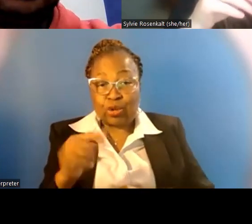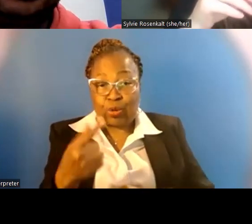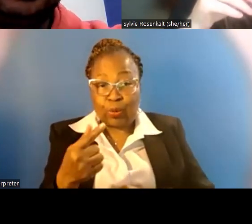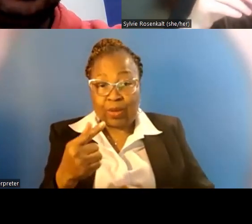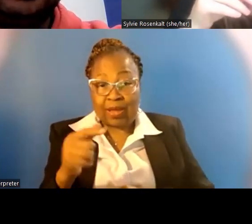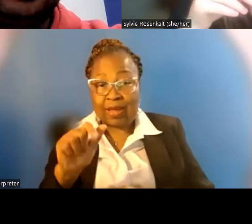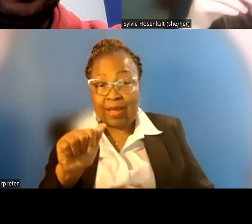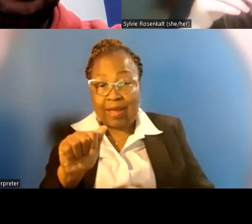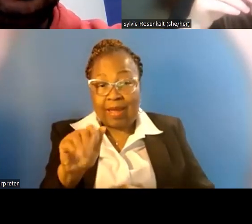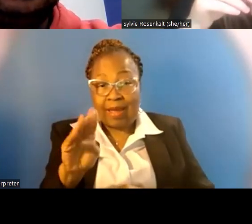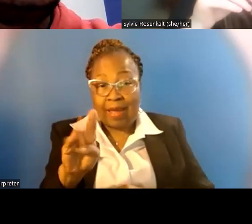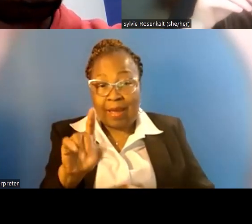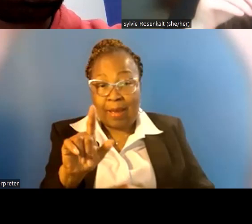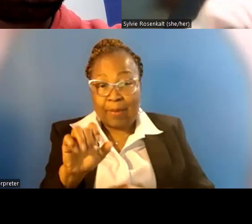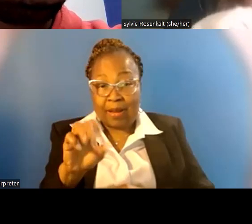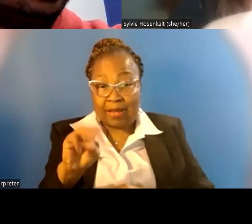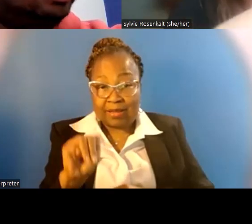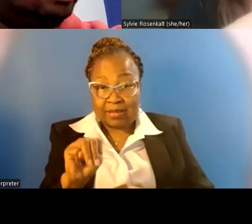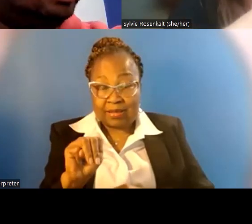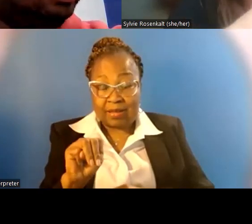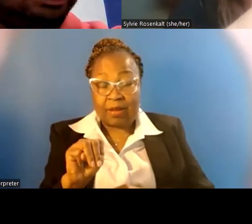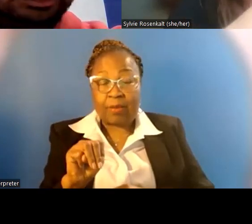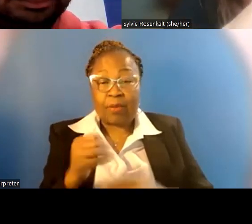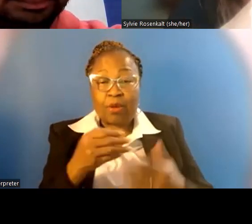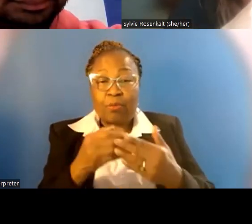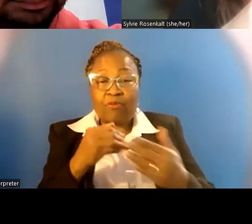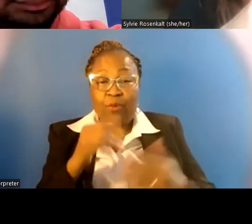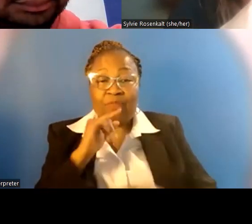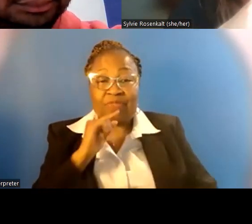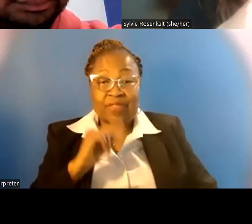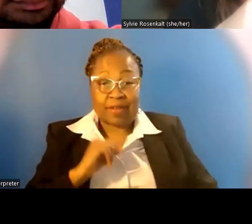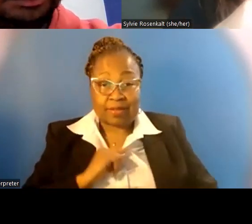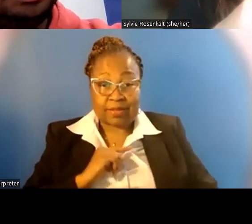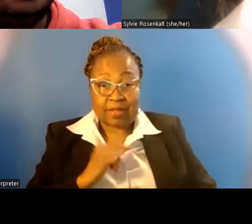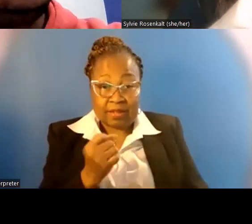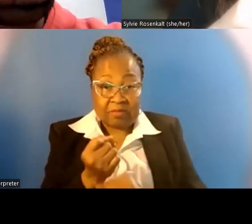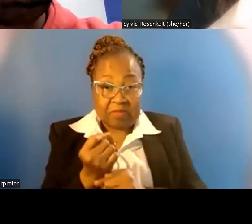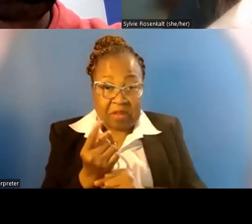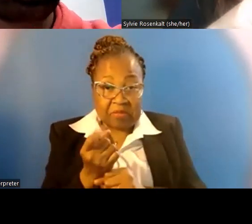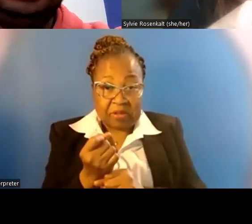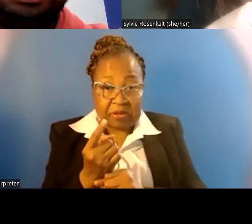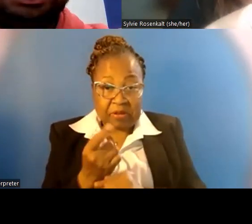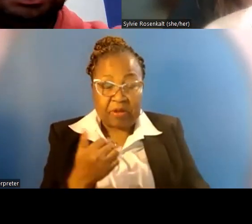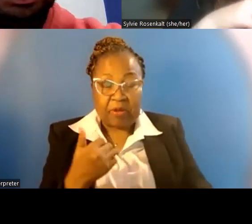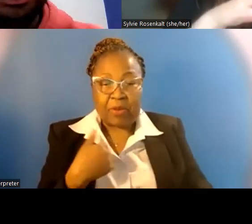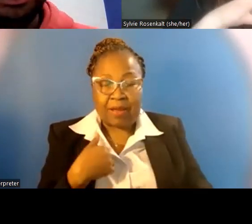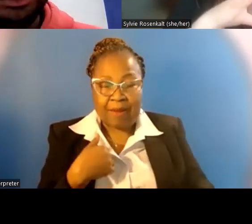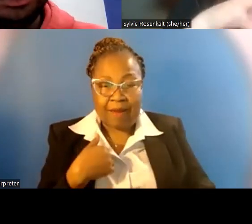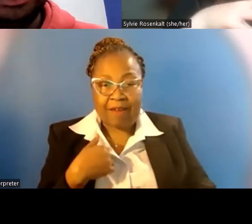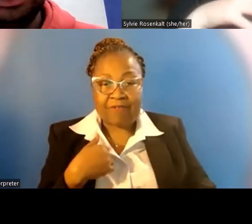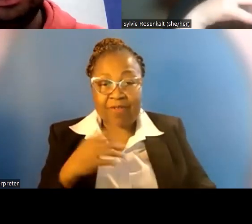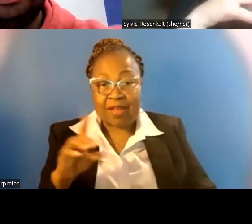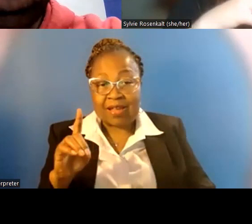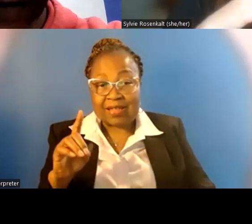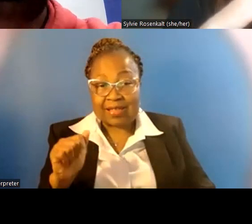was right before Thanksgiving each year we would have a disability in family